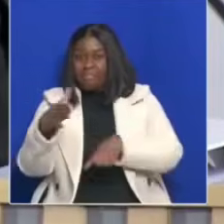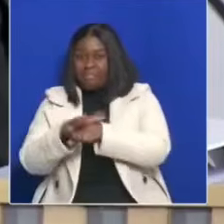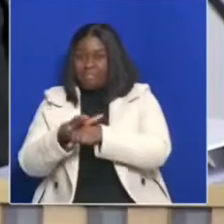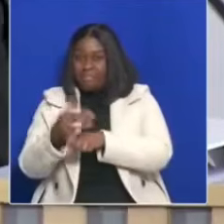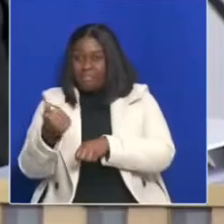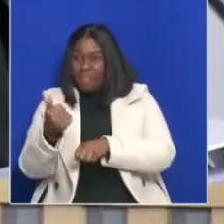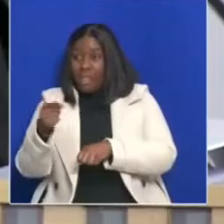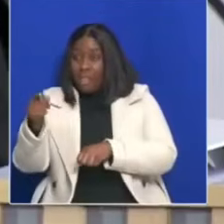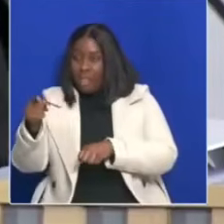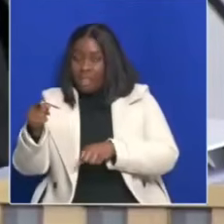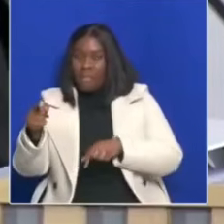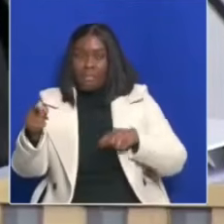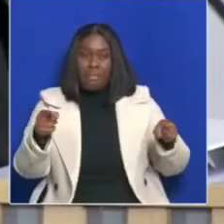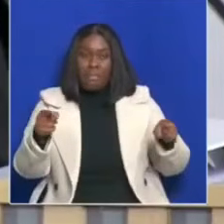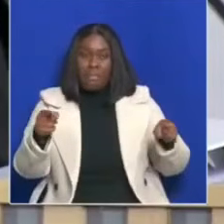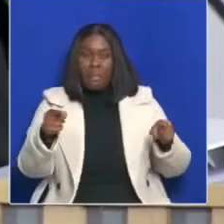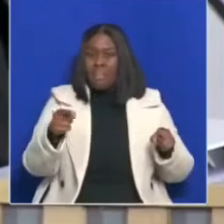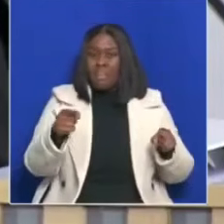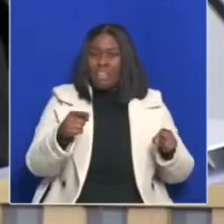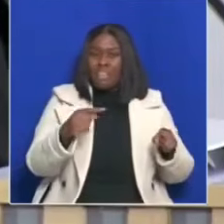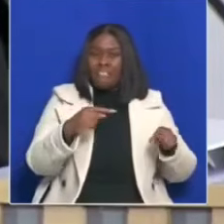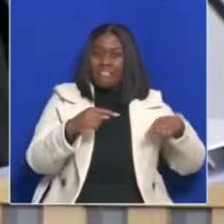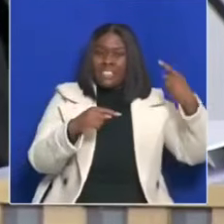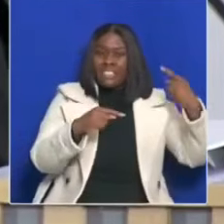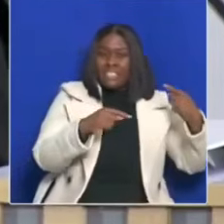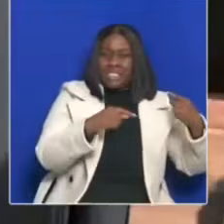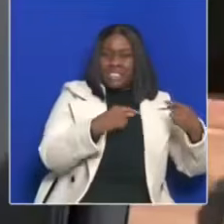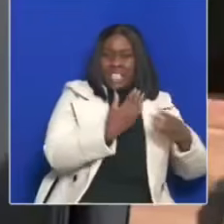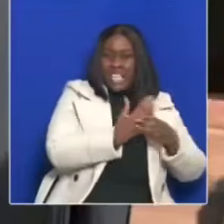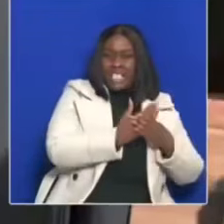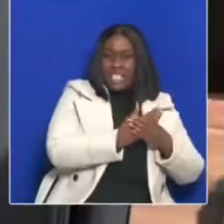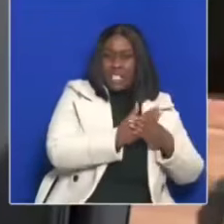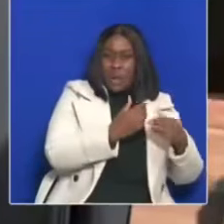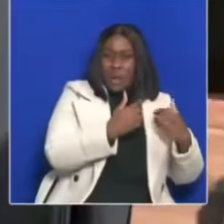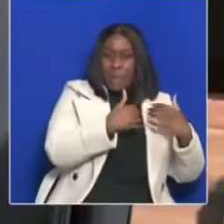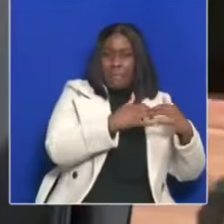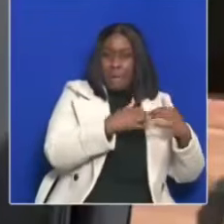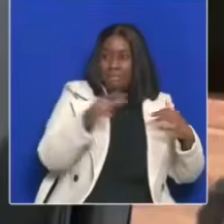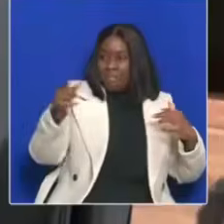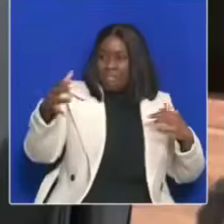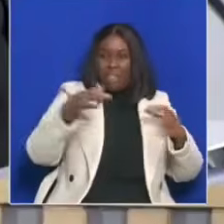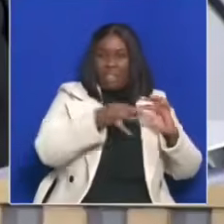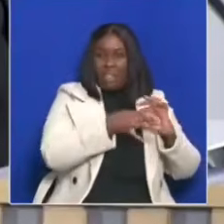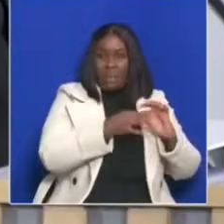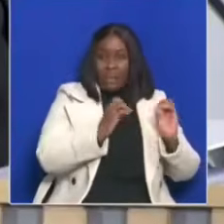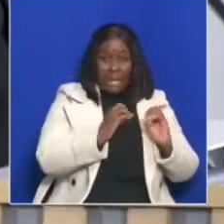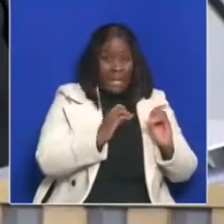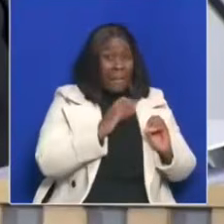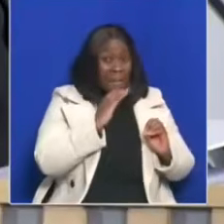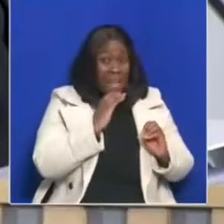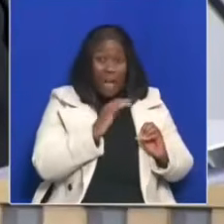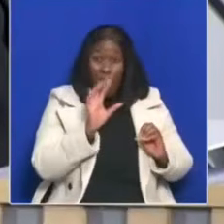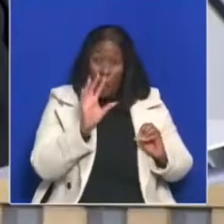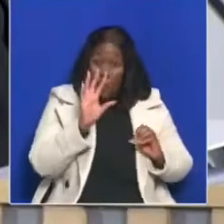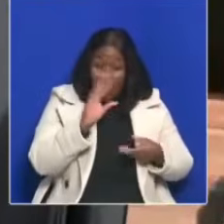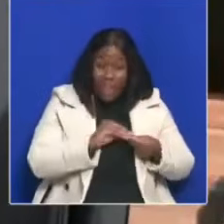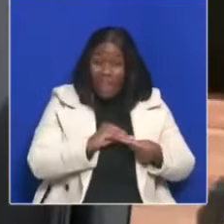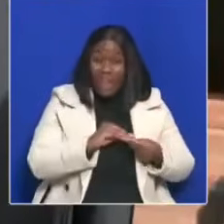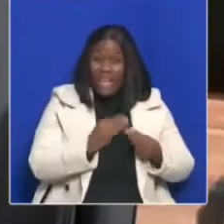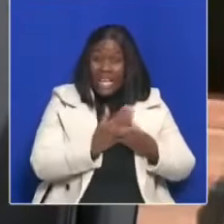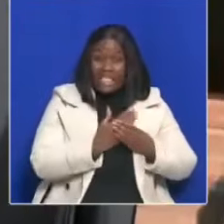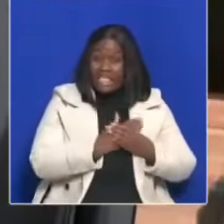cases that were open in every single one in every single case you you you're telling you're telling